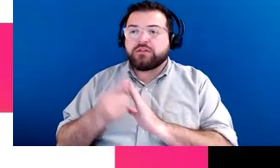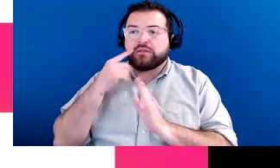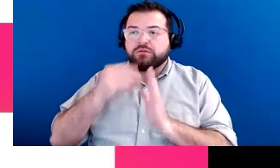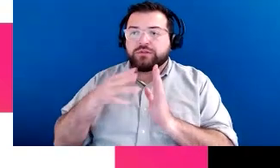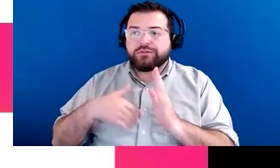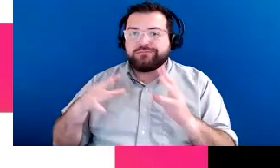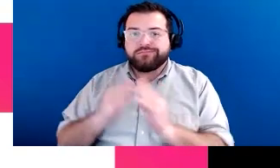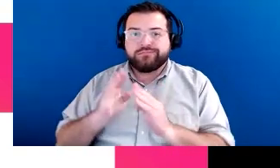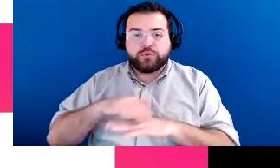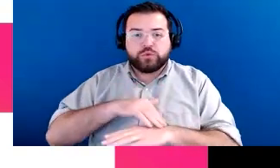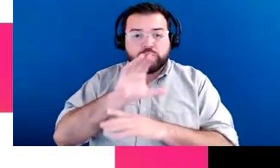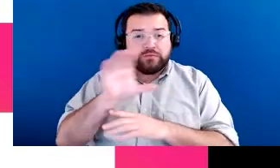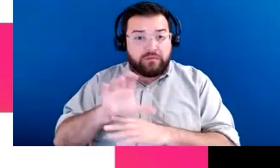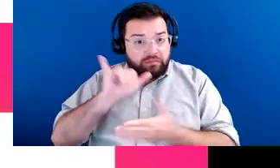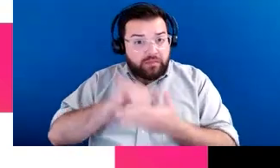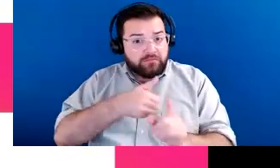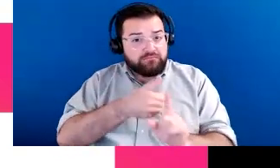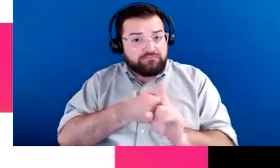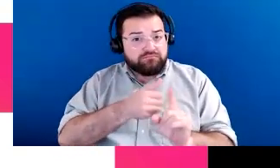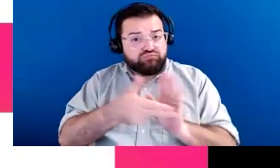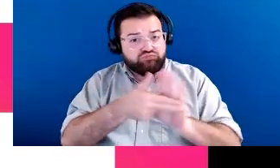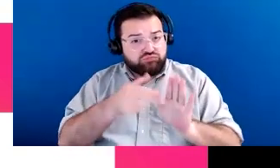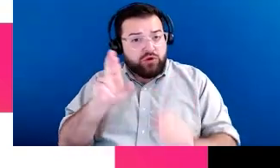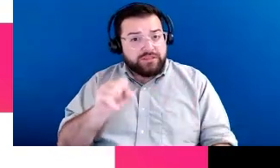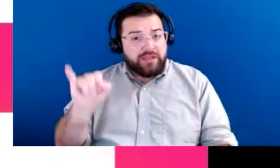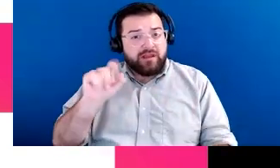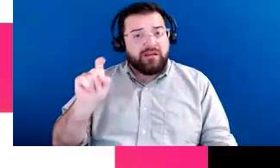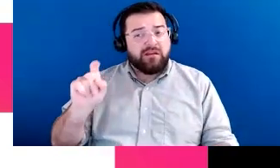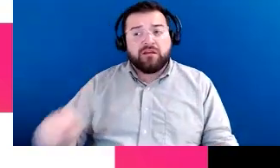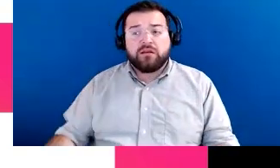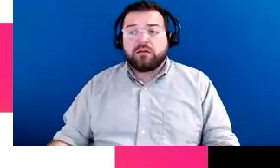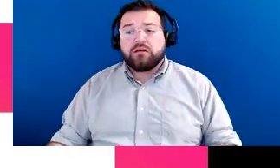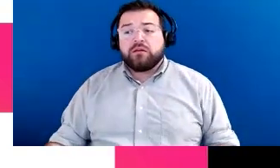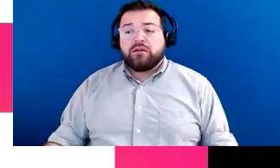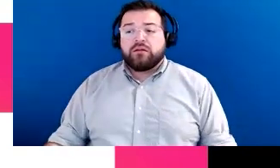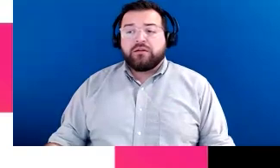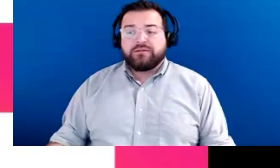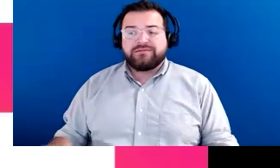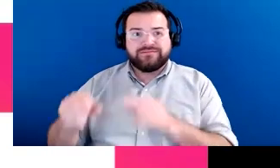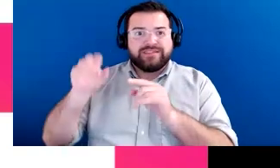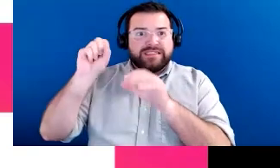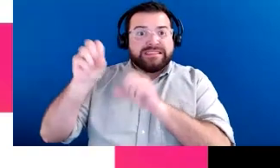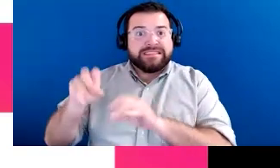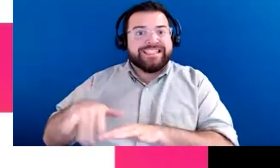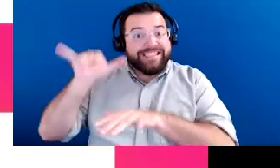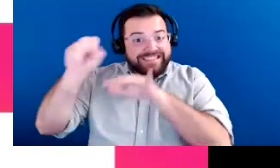Would that be considered RSI? Okay, I'm seeing a lot of yes.